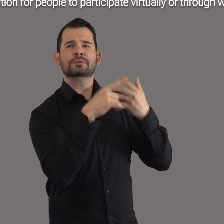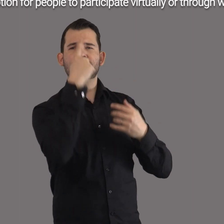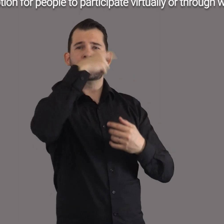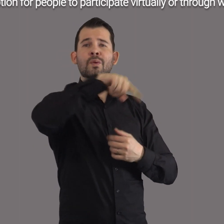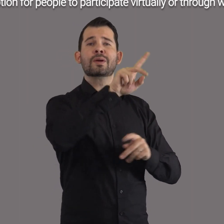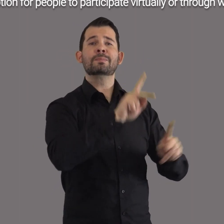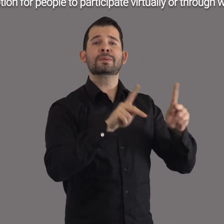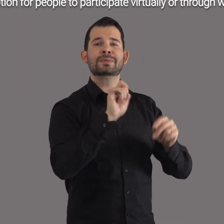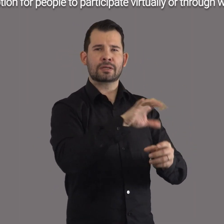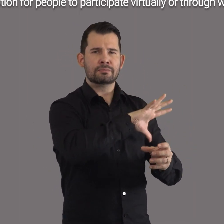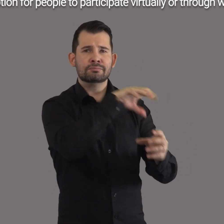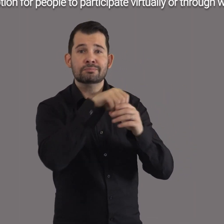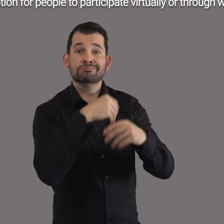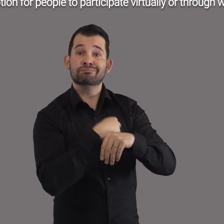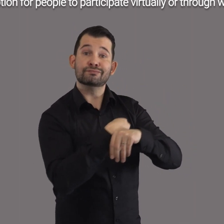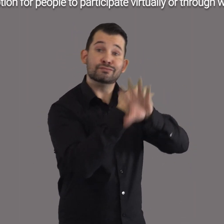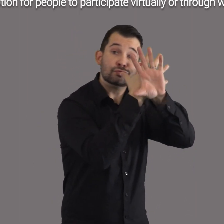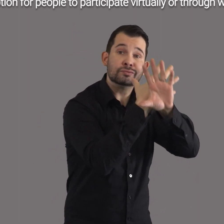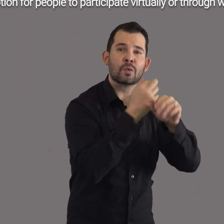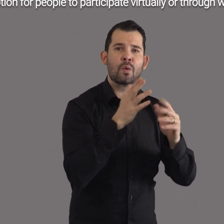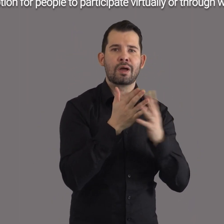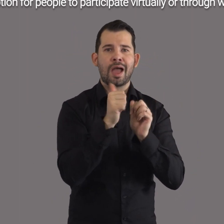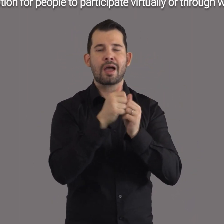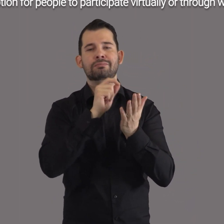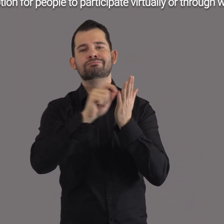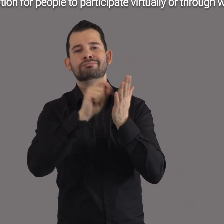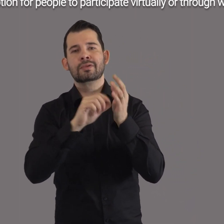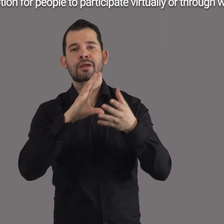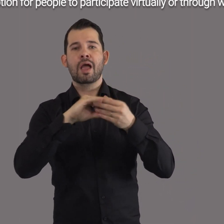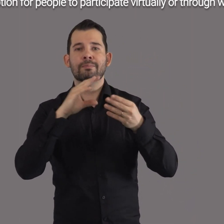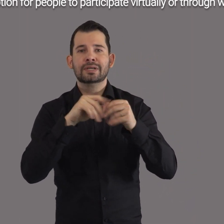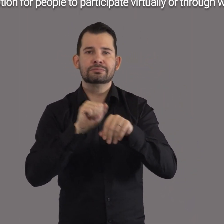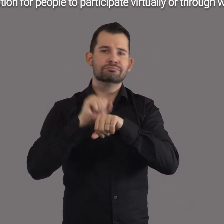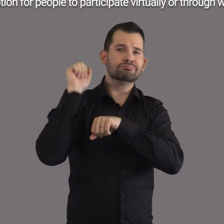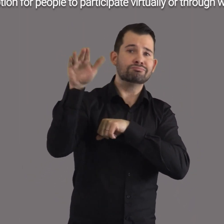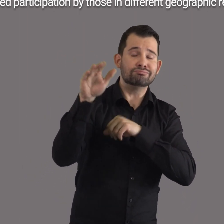We provided the option for people to participate virtually or through written comments.